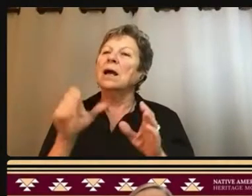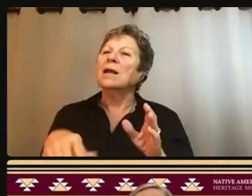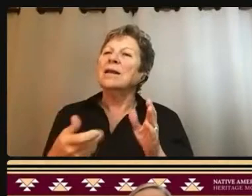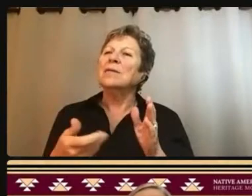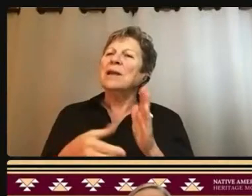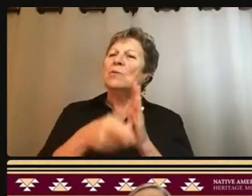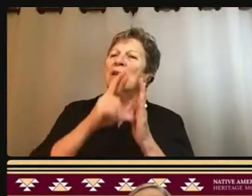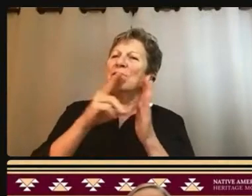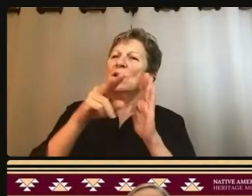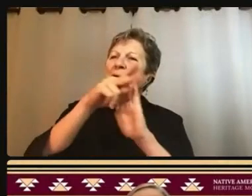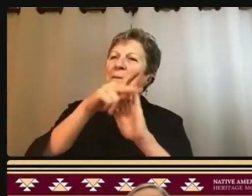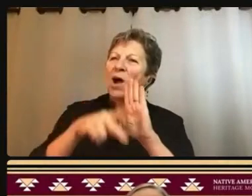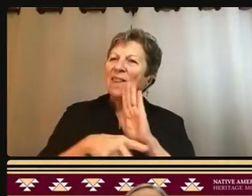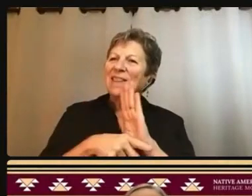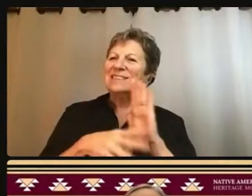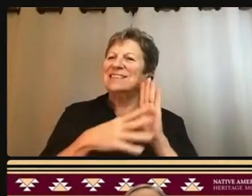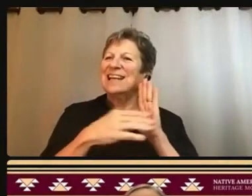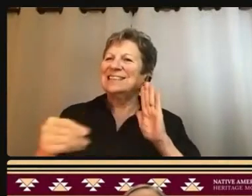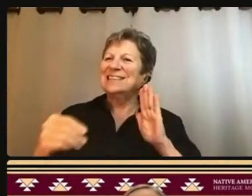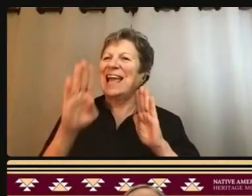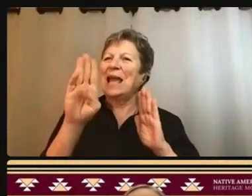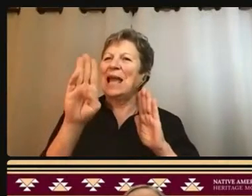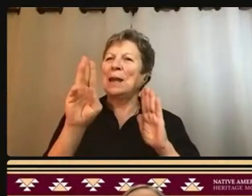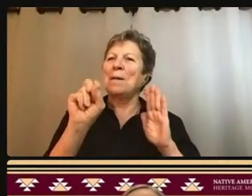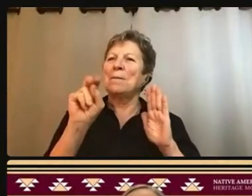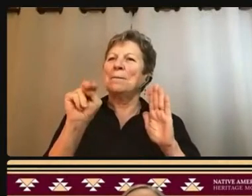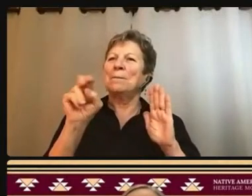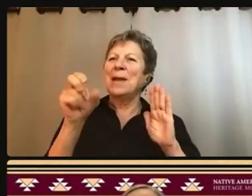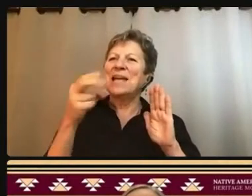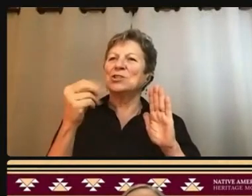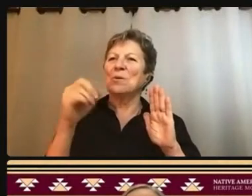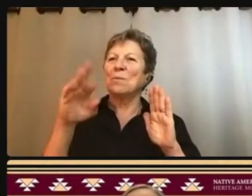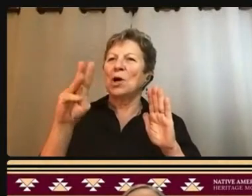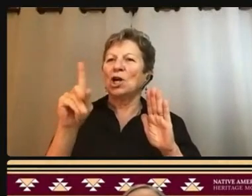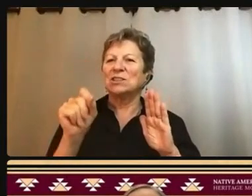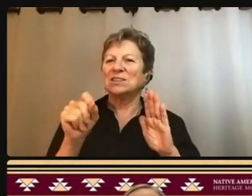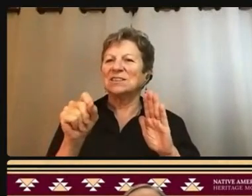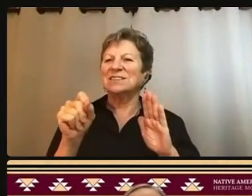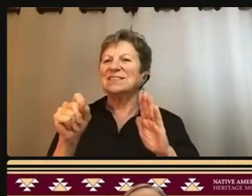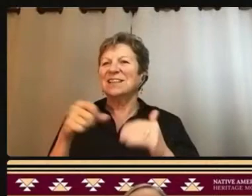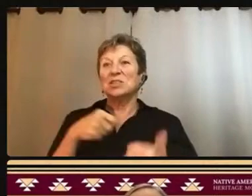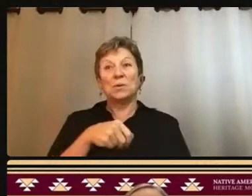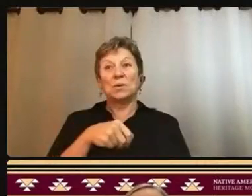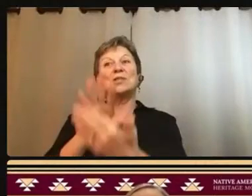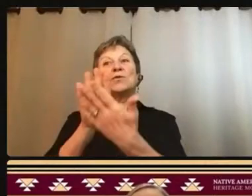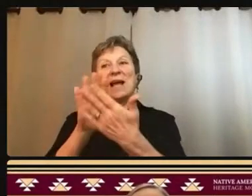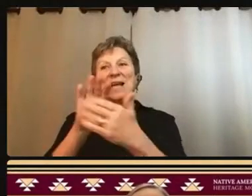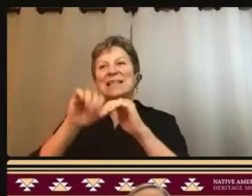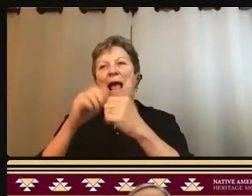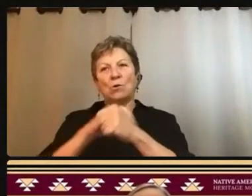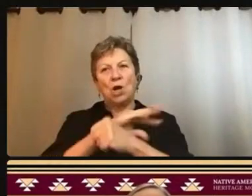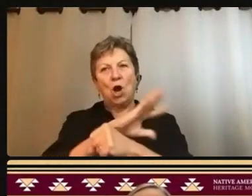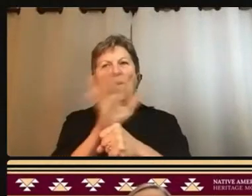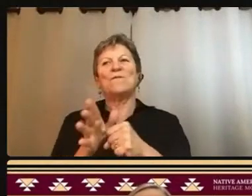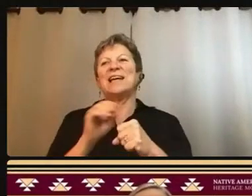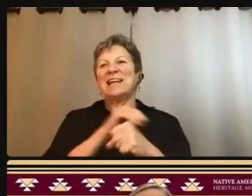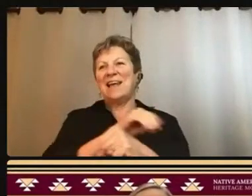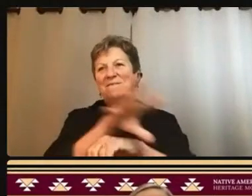OVER THE LAST FEW YEARS, I THINK THE FIRST WOULD BE REVIEWING BENCHMARKS AND